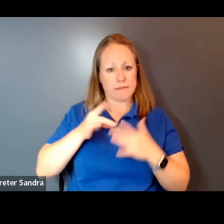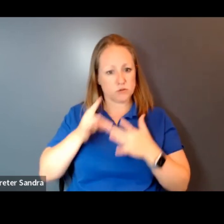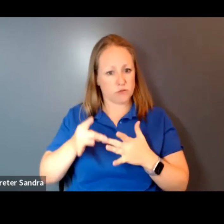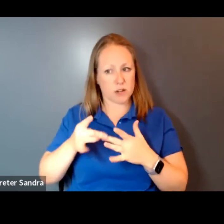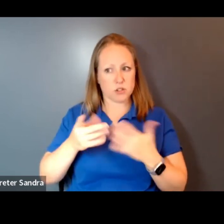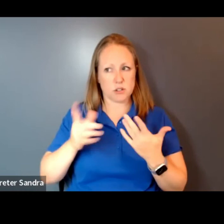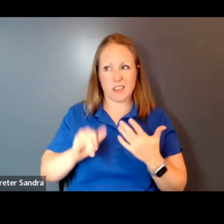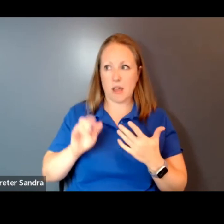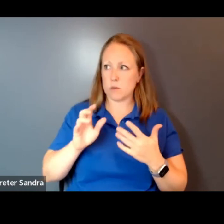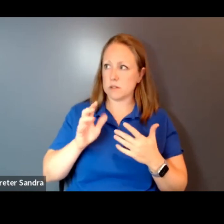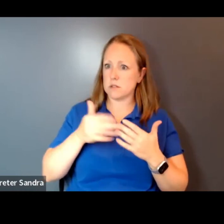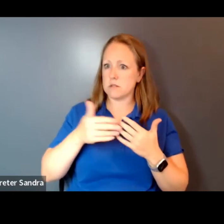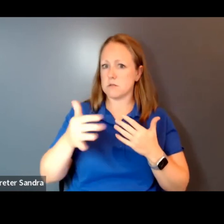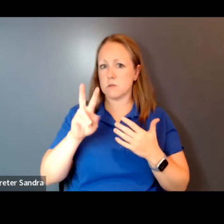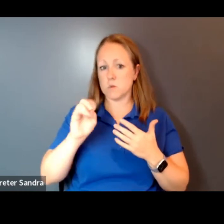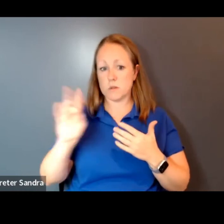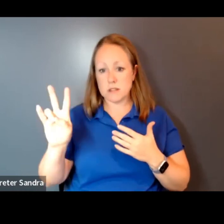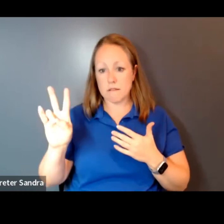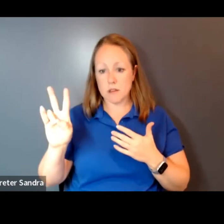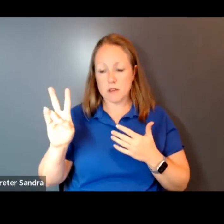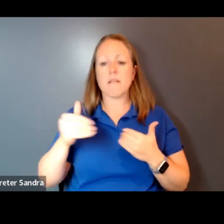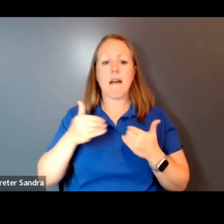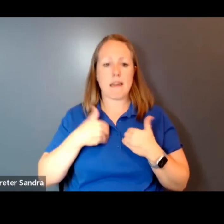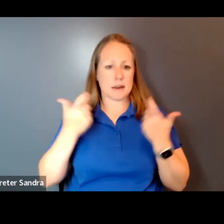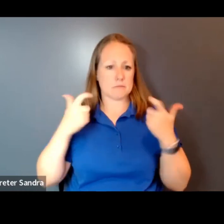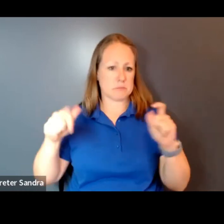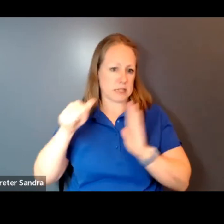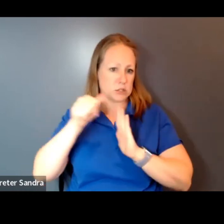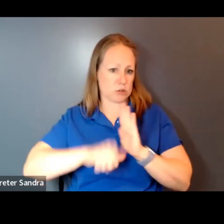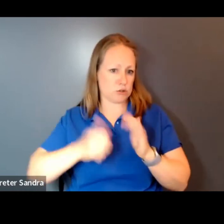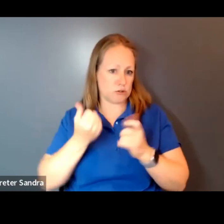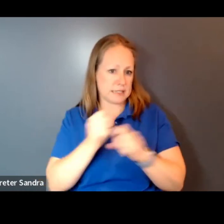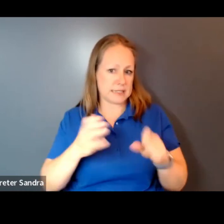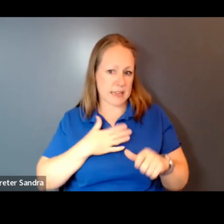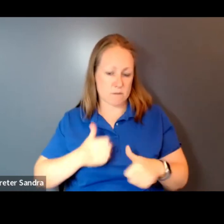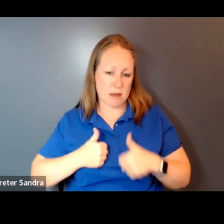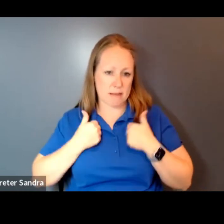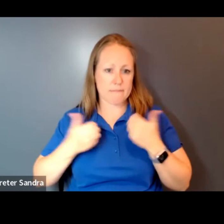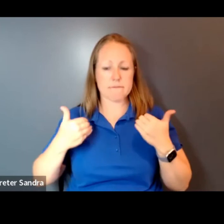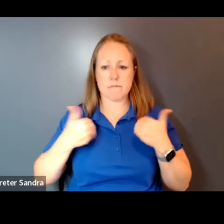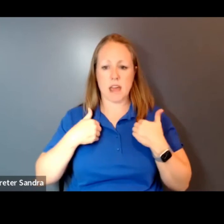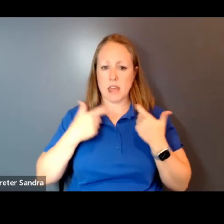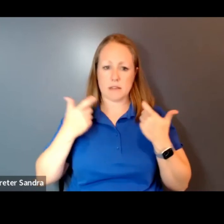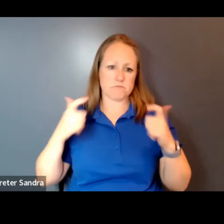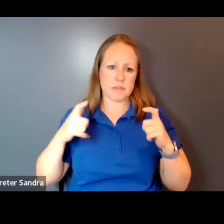I'd had life saving surgery, I had very serious digestive issues was on IV nutrition,